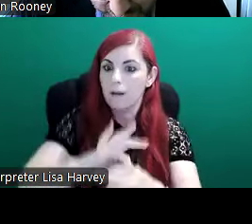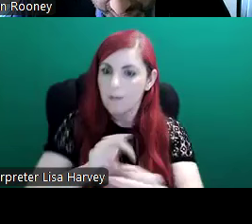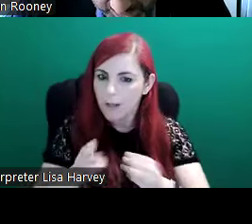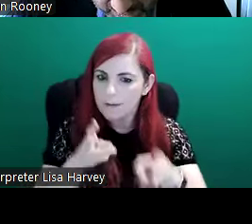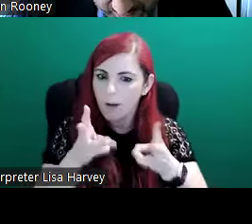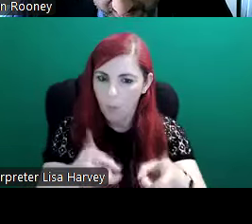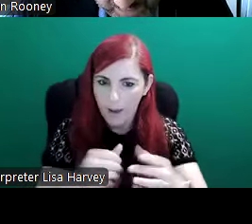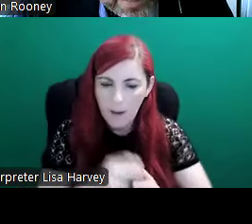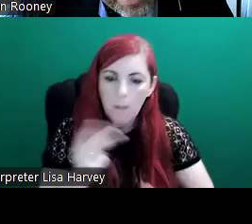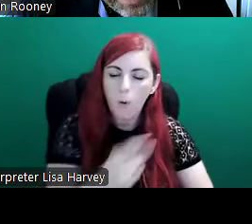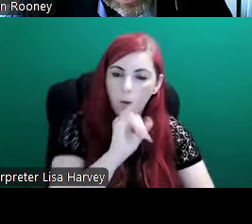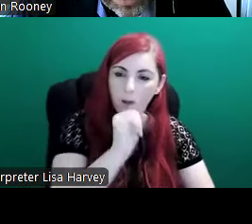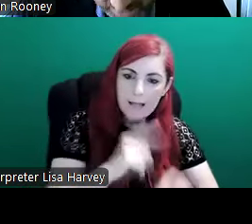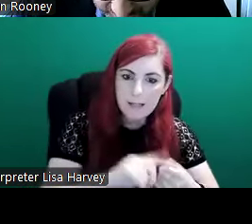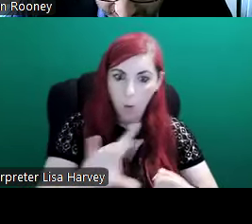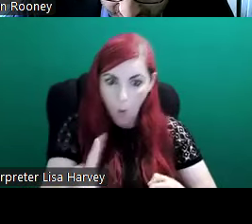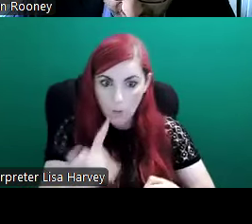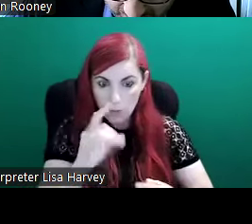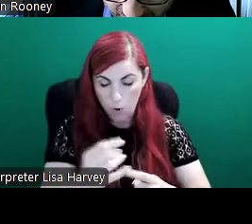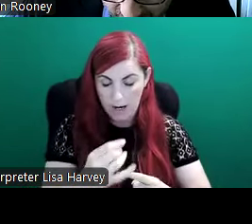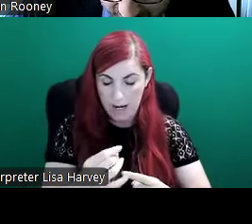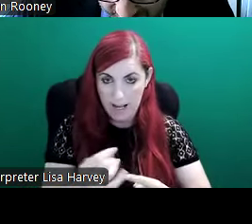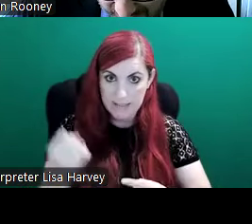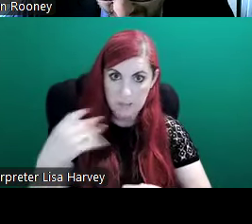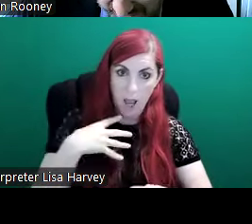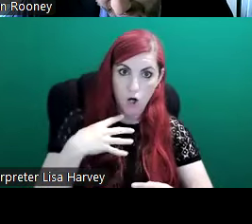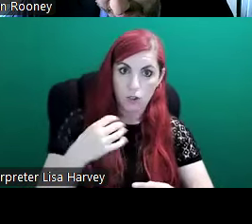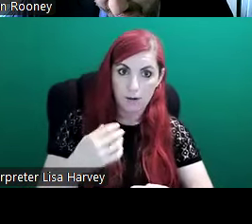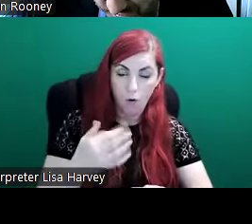to have been inspired, if not directly encouraged, to produce textile designs by the